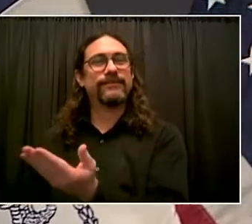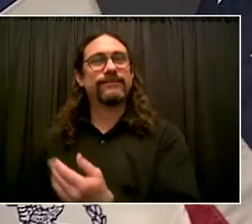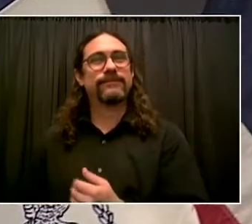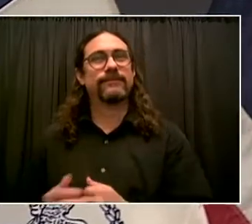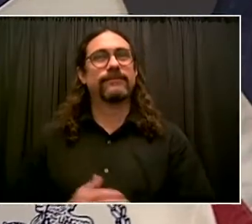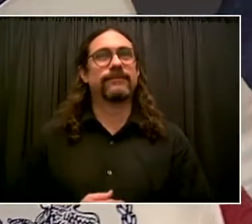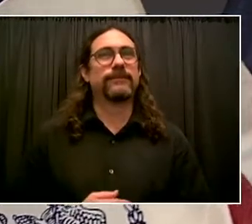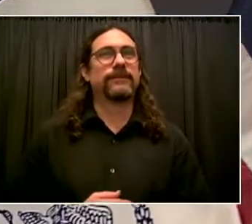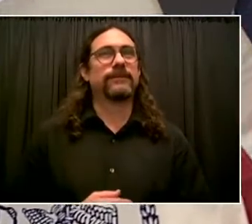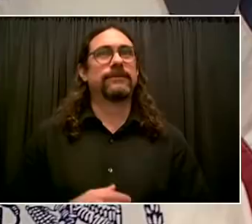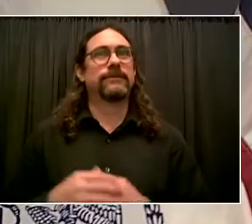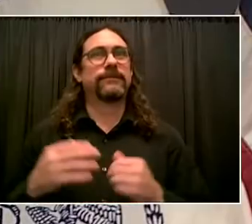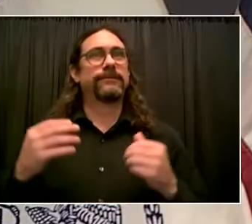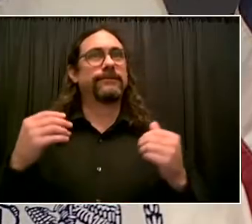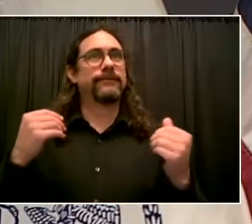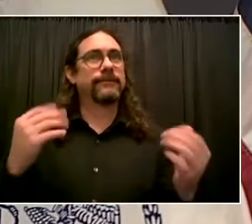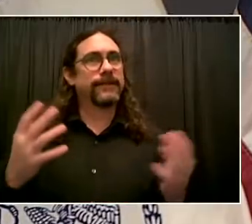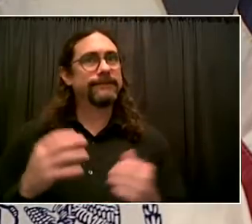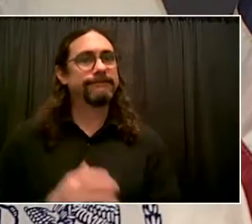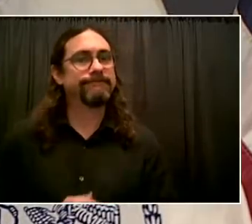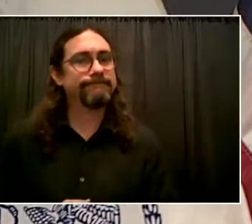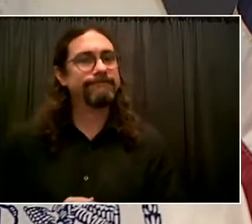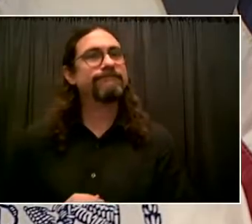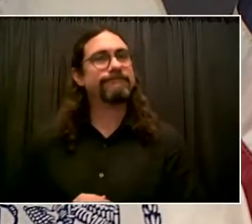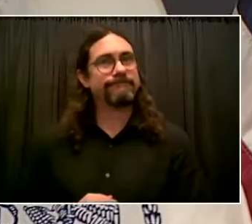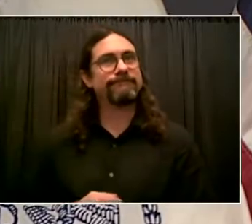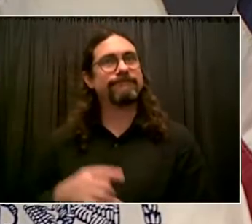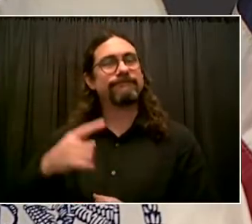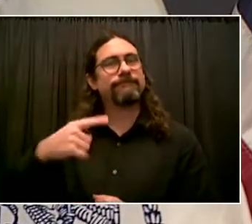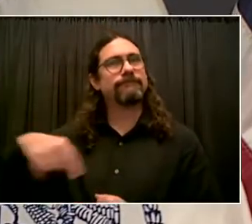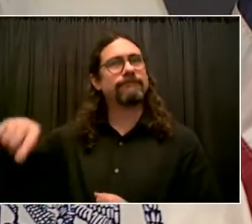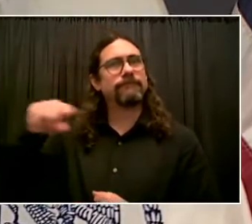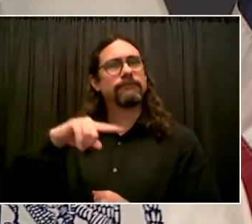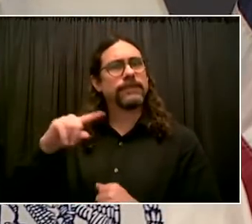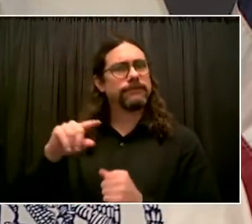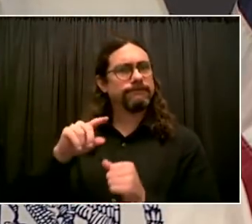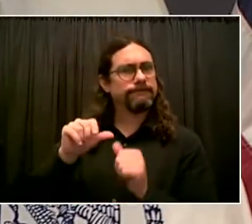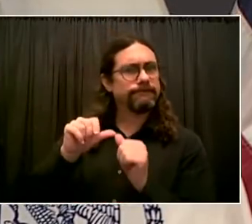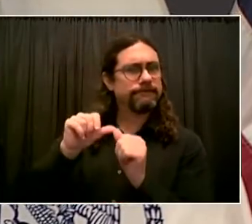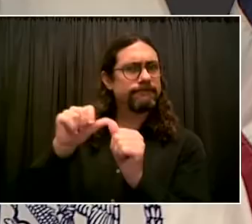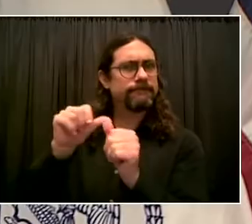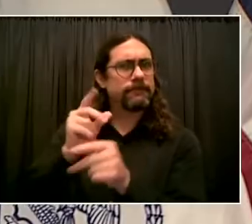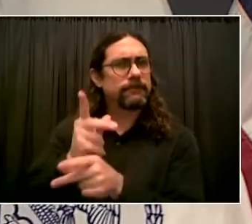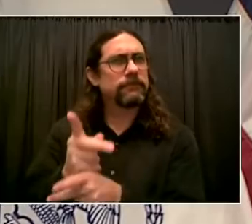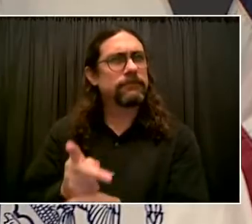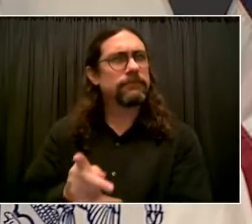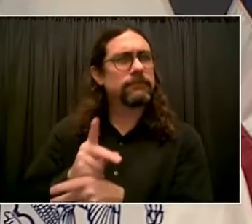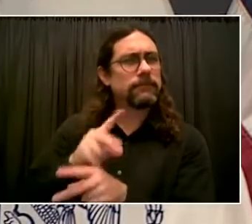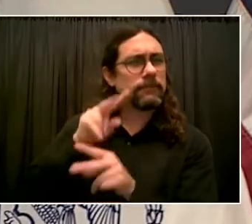GOOD MORNING EVERYBODY WE ARE VERY CAREFULLY MONITORING THE LATEST NEWS